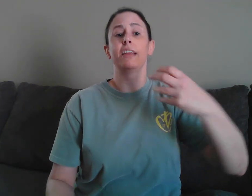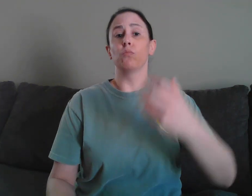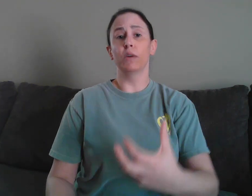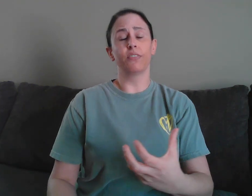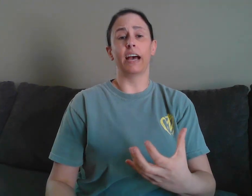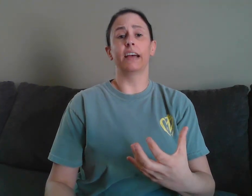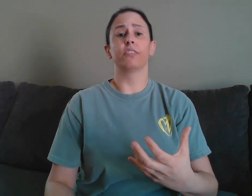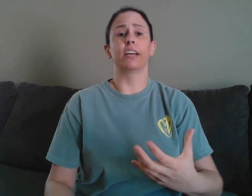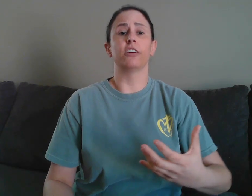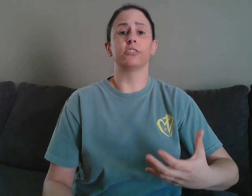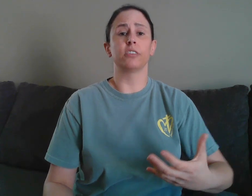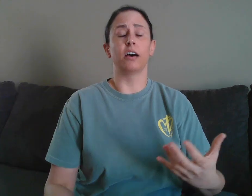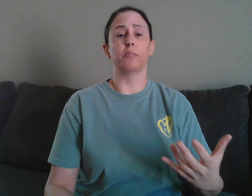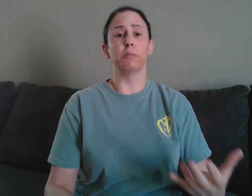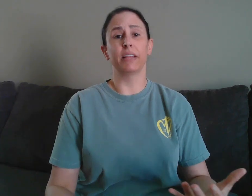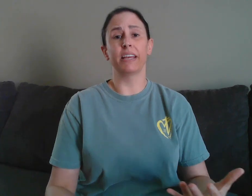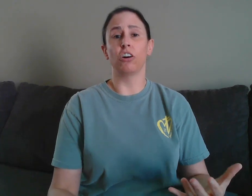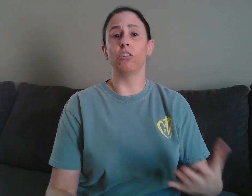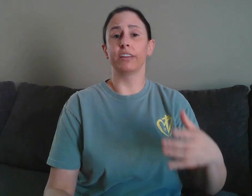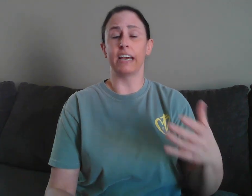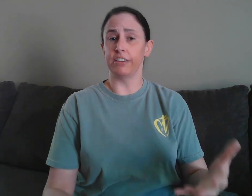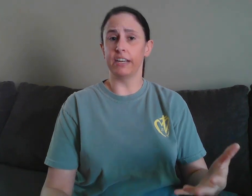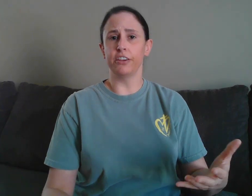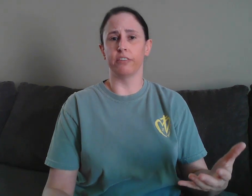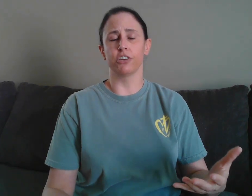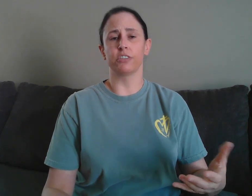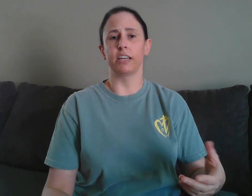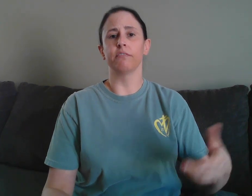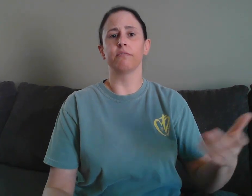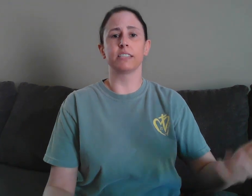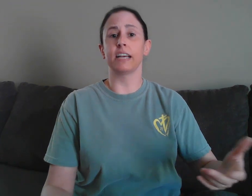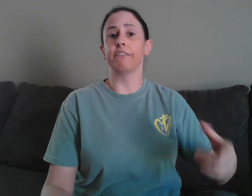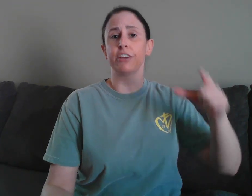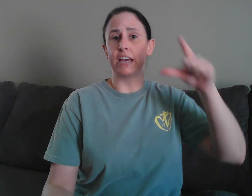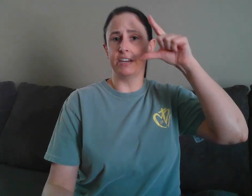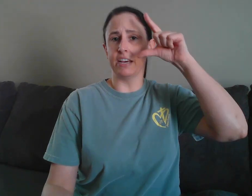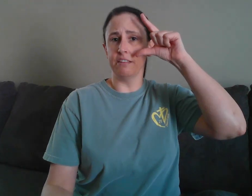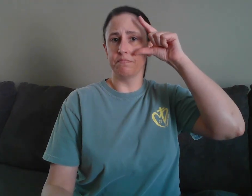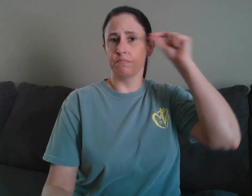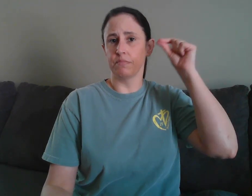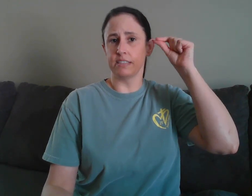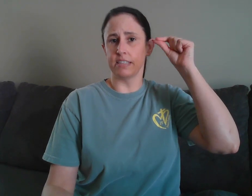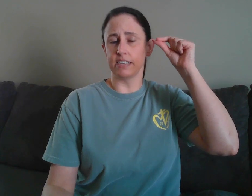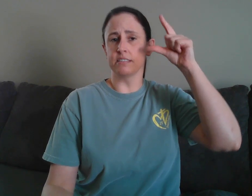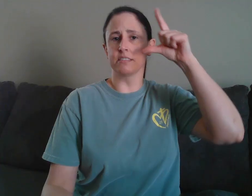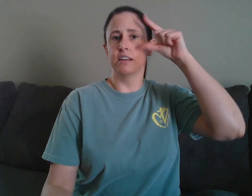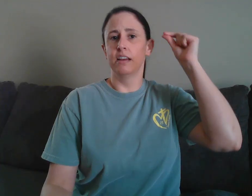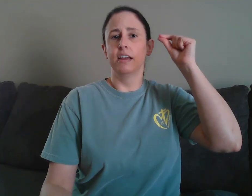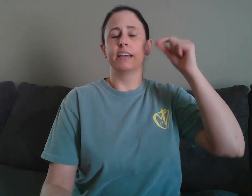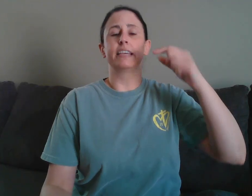And with that there's um a place called Gallaudet University. The sign for Gallaudet is this